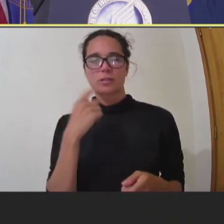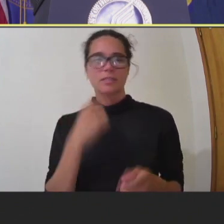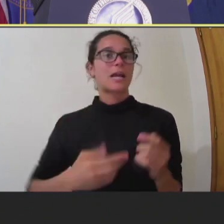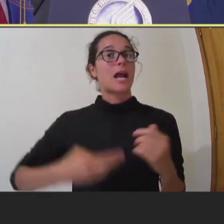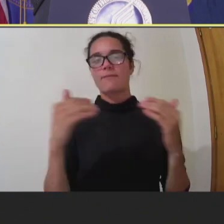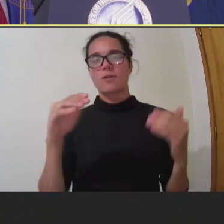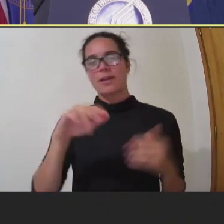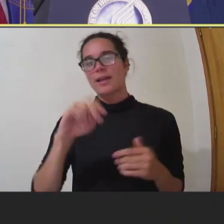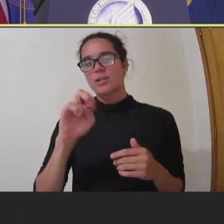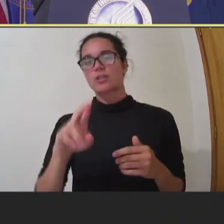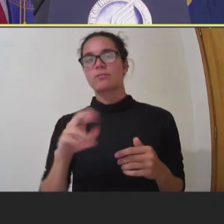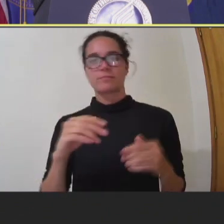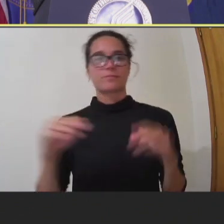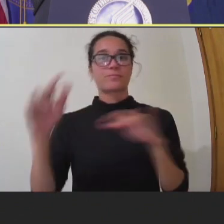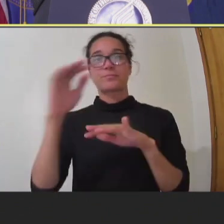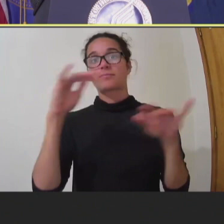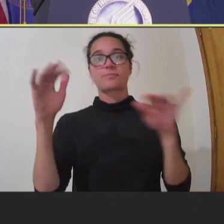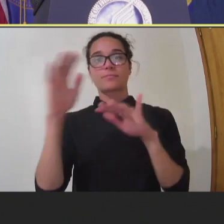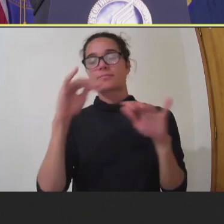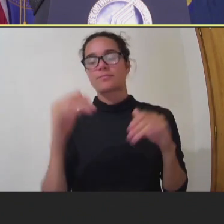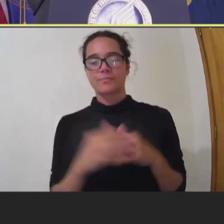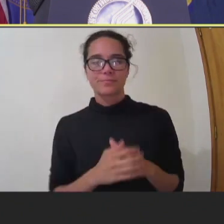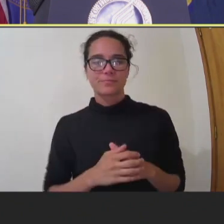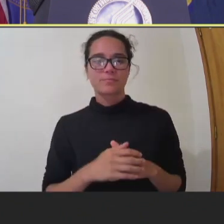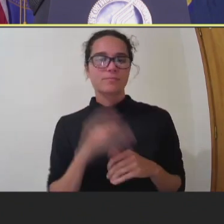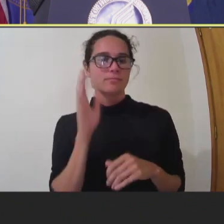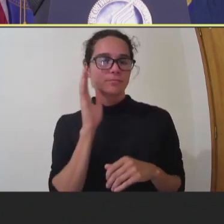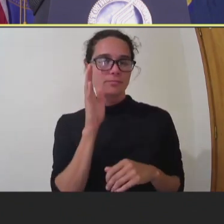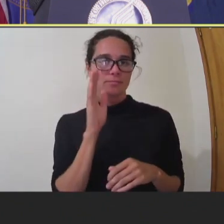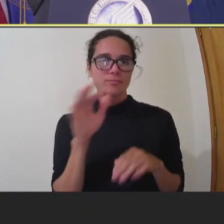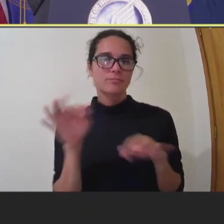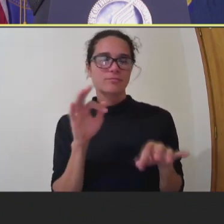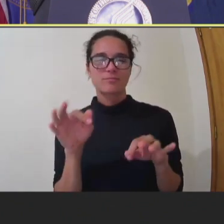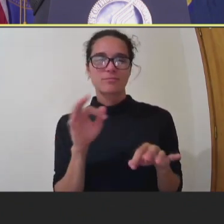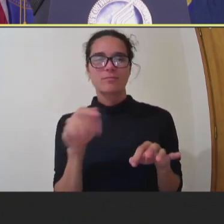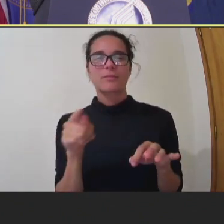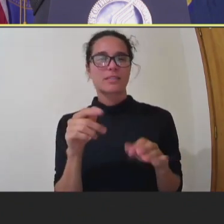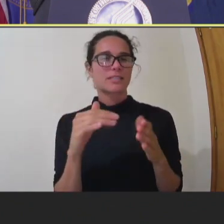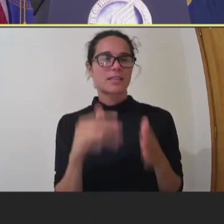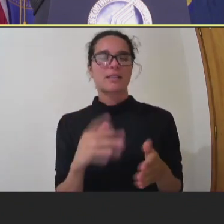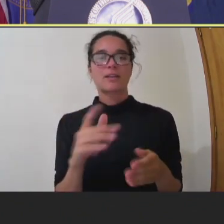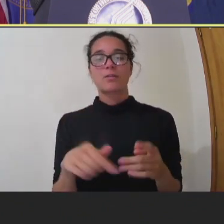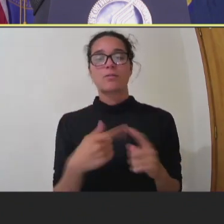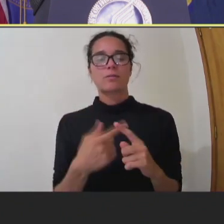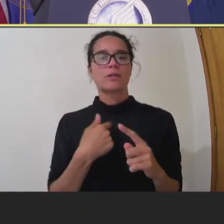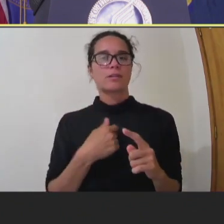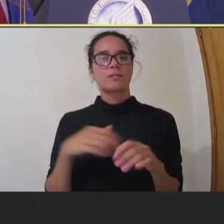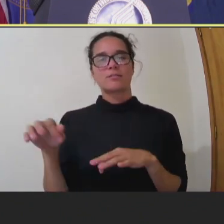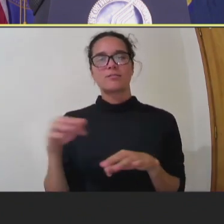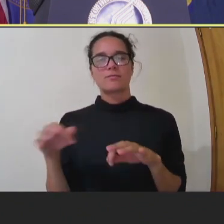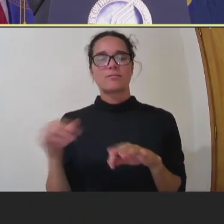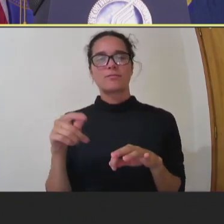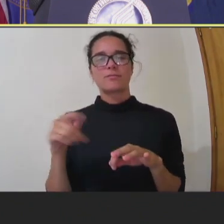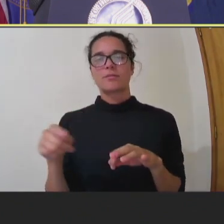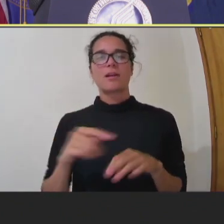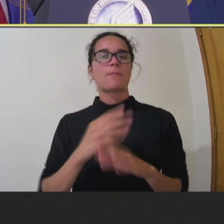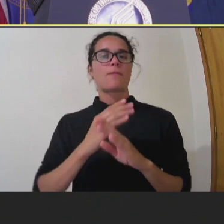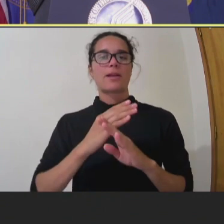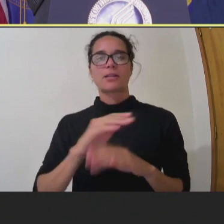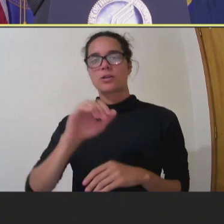of that study in a little bit when we talk about preventing ovarian cancer. And ongoing, we have two phase one clinical trials